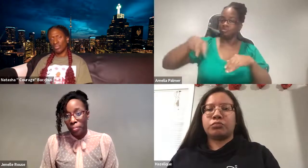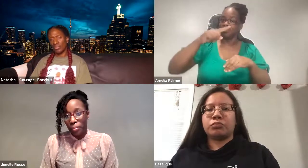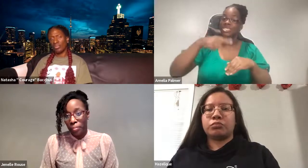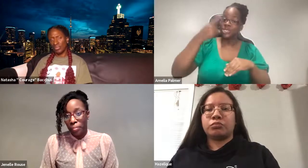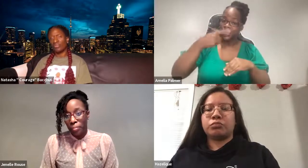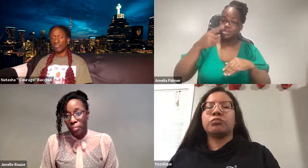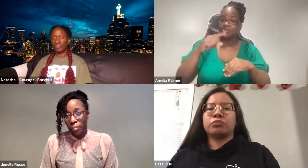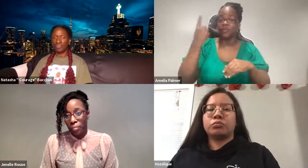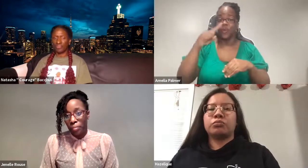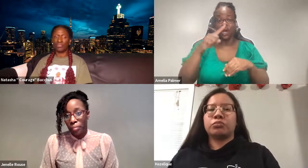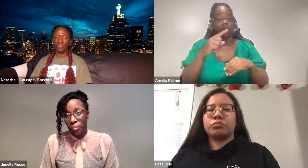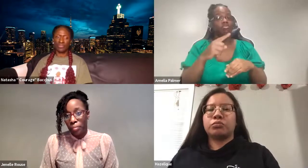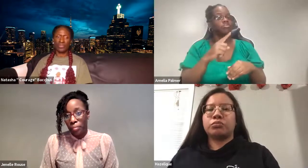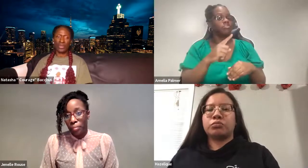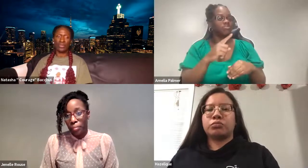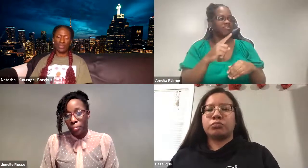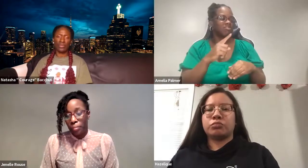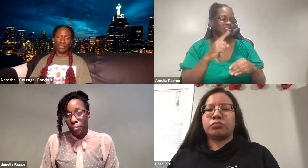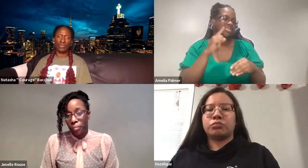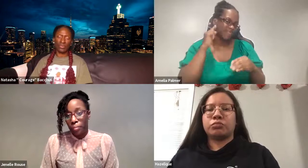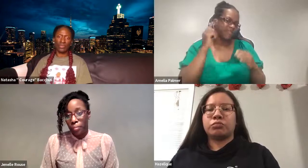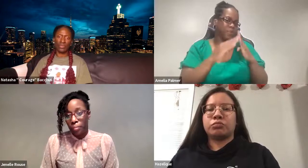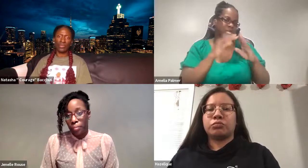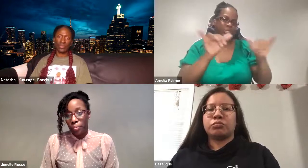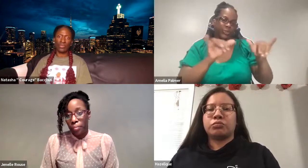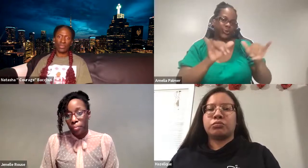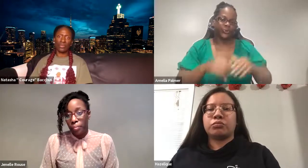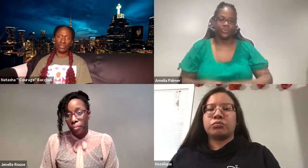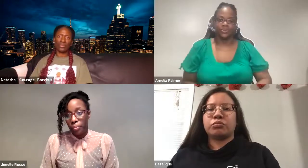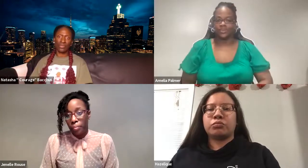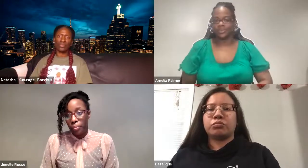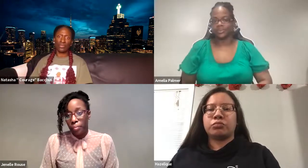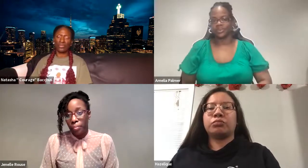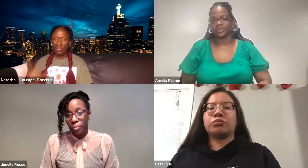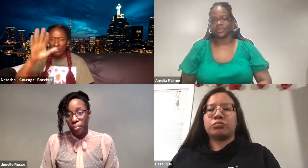to it. that awareness needs to be raised for both non-deaf people and for the Deaf community as well